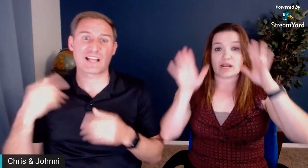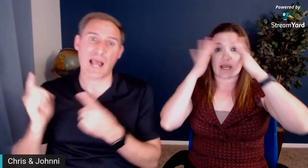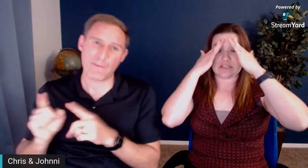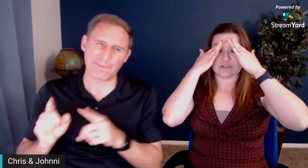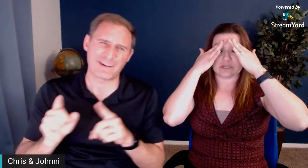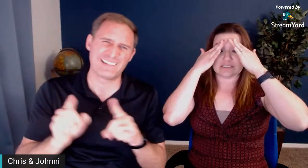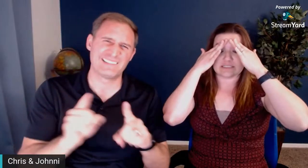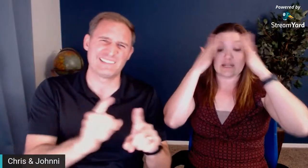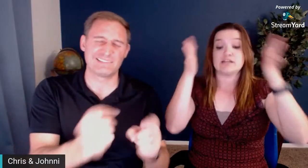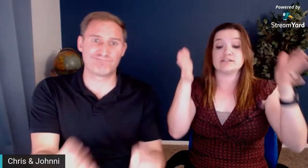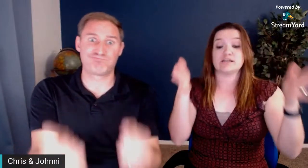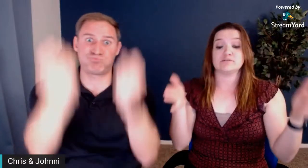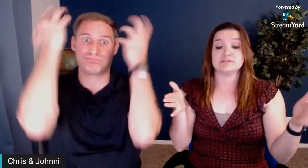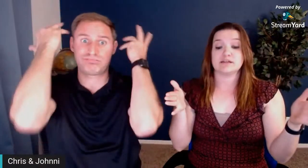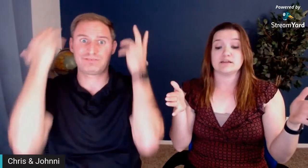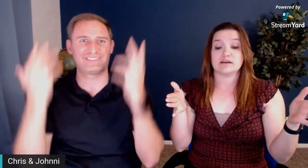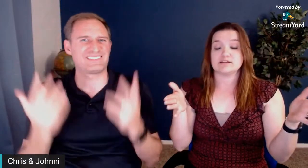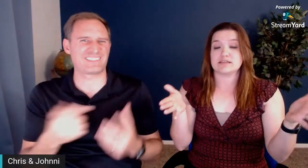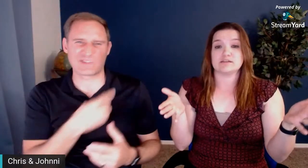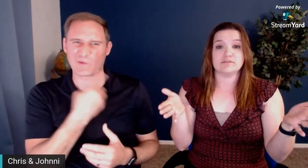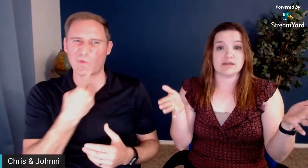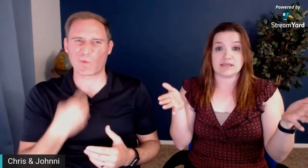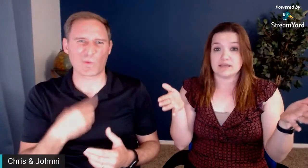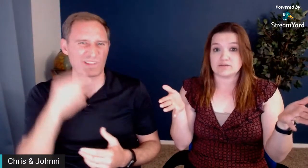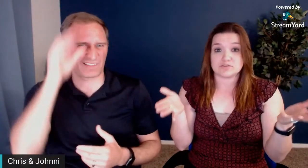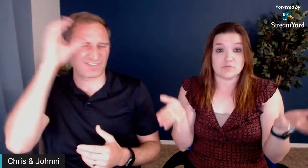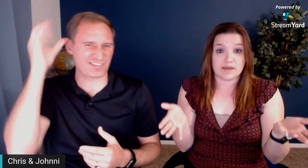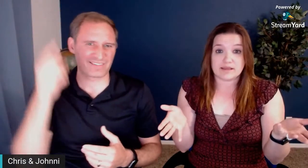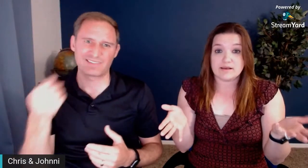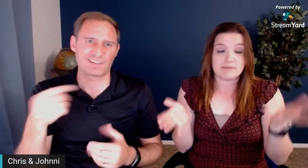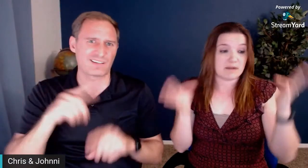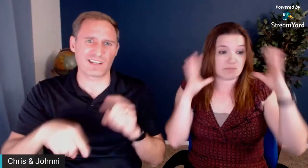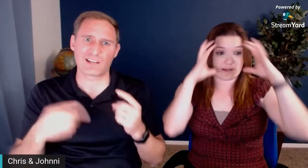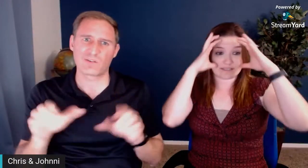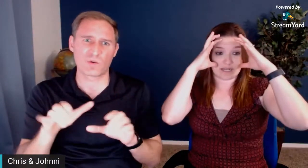and i told chris i just can't do it tonight i just can't do it i can't there's no way my brain's not